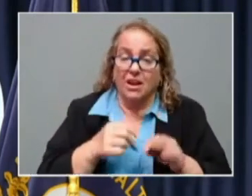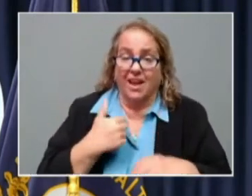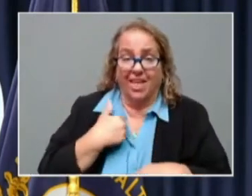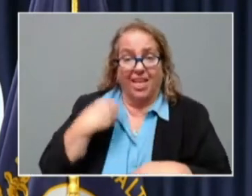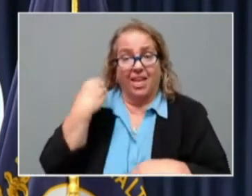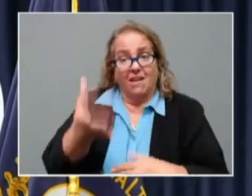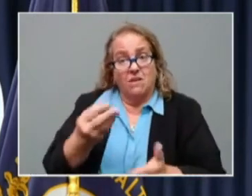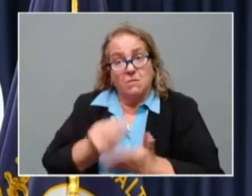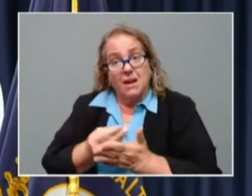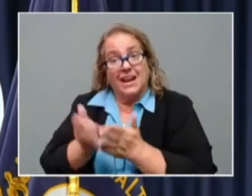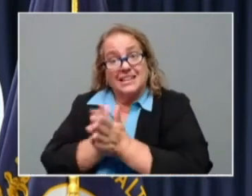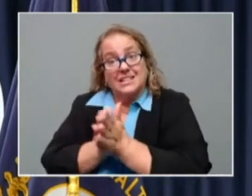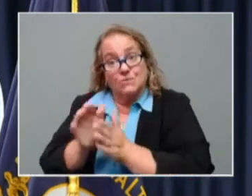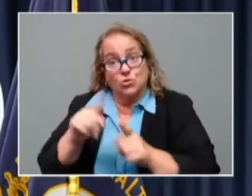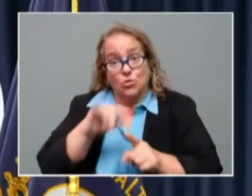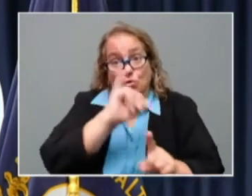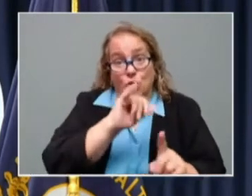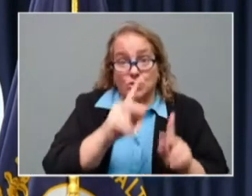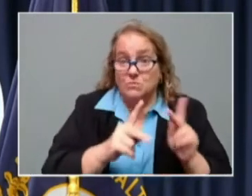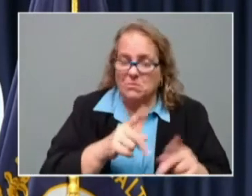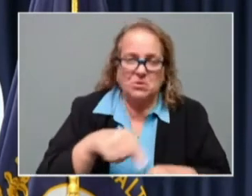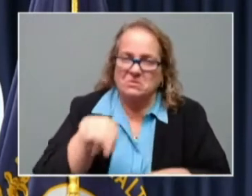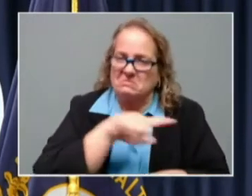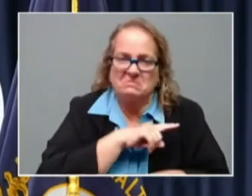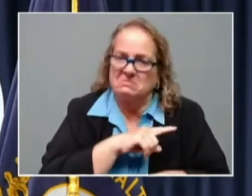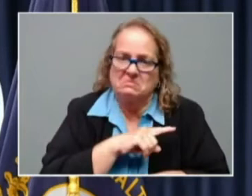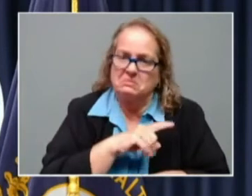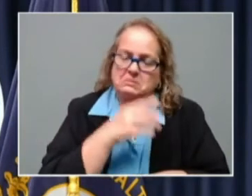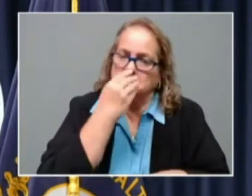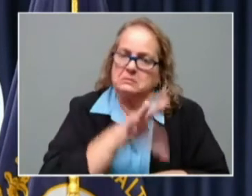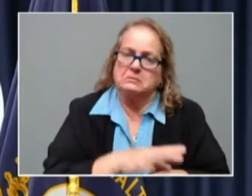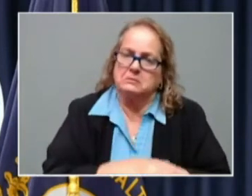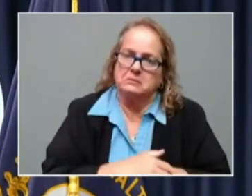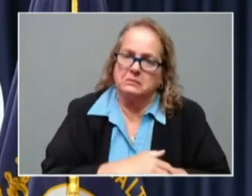governors as much. They're not even gonna respond to doctors as much. But